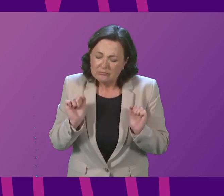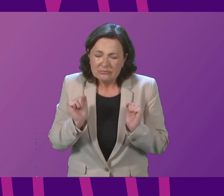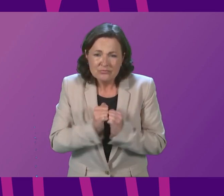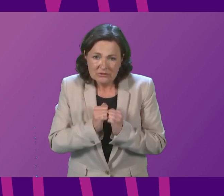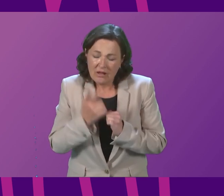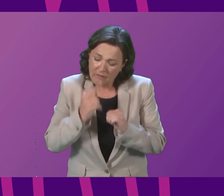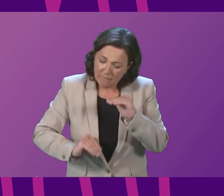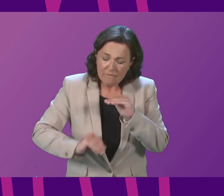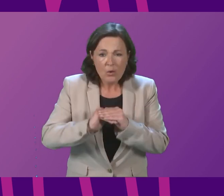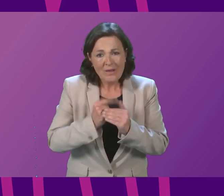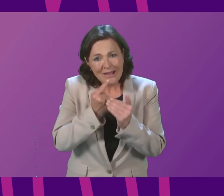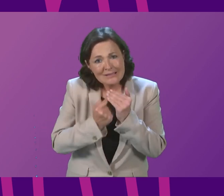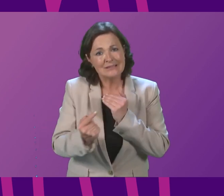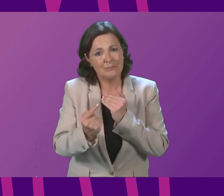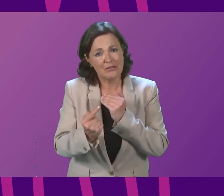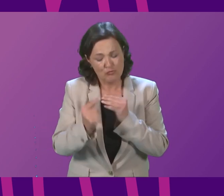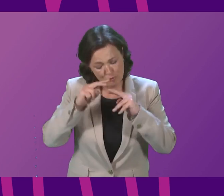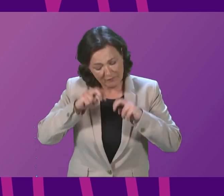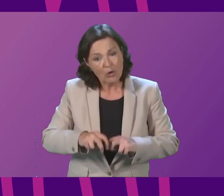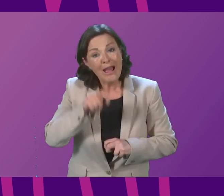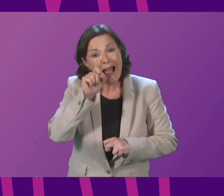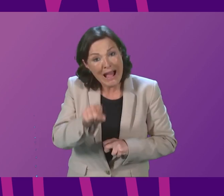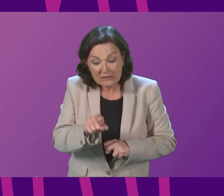place and that its findings are made public?